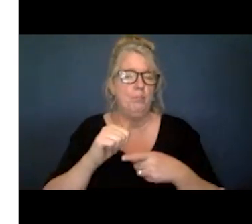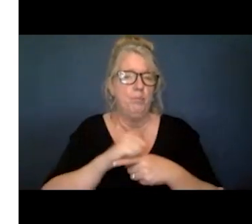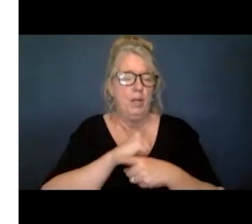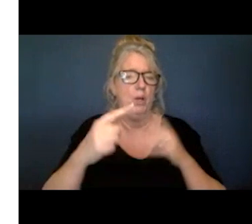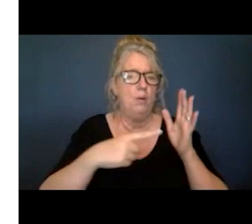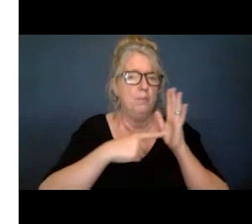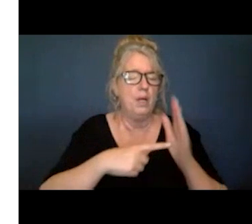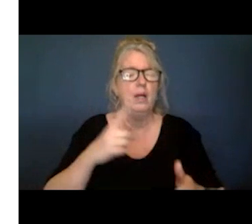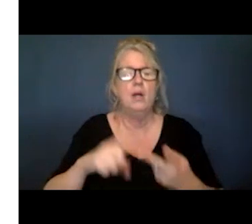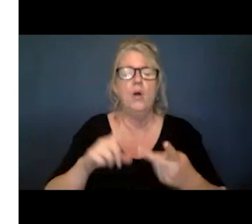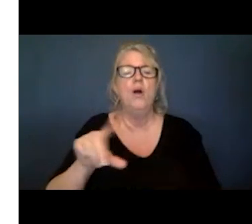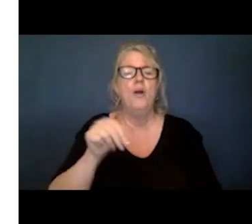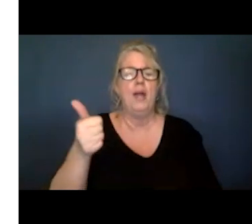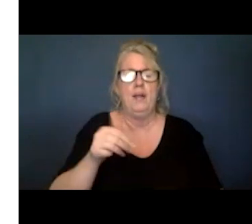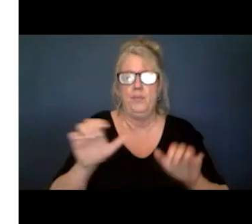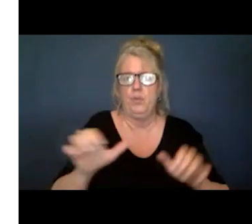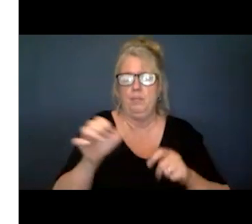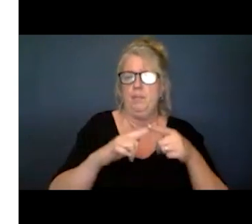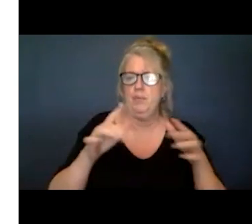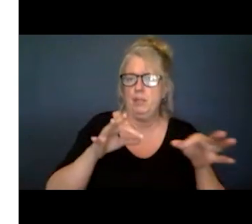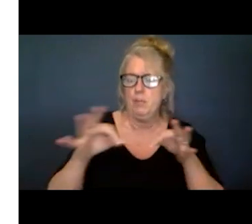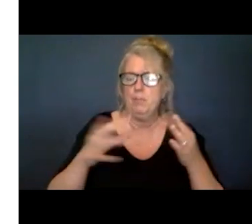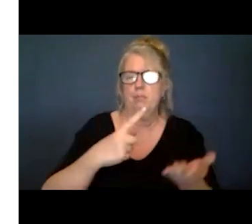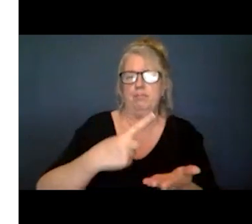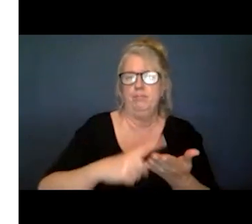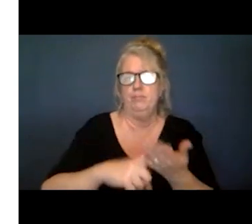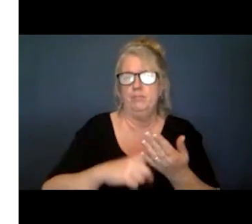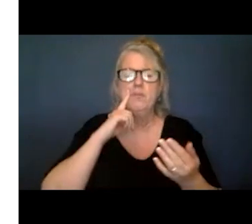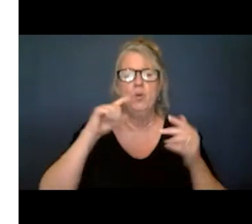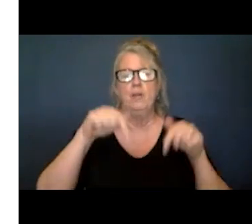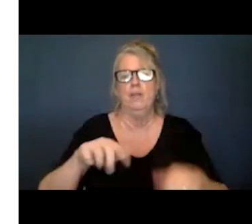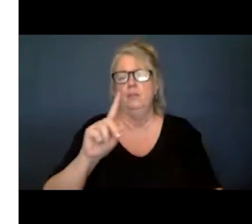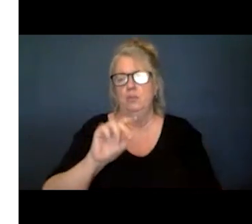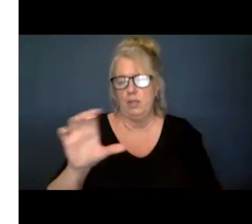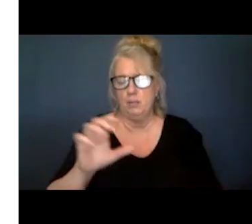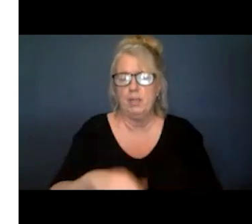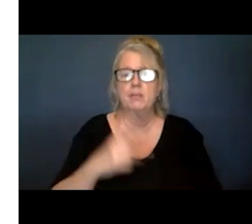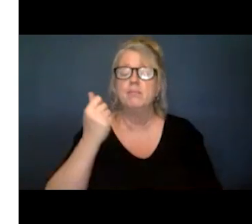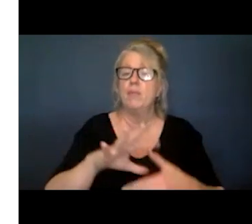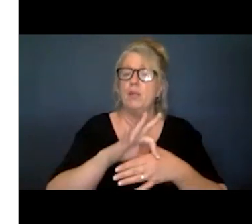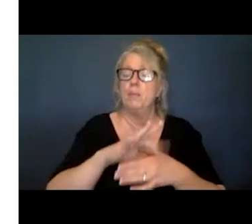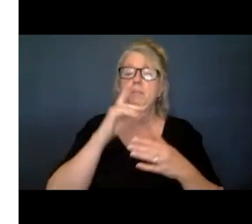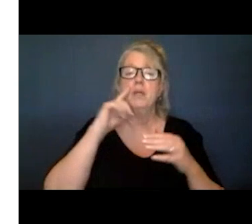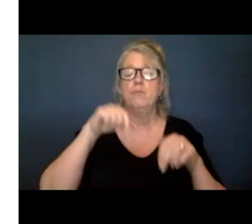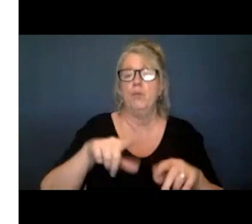or other activities described or discussed in this document. The contents of this presentation